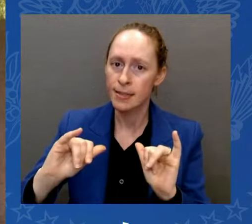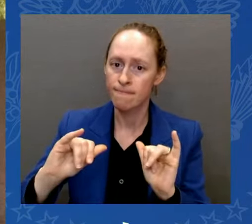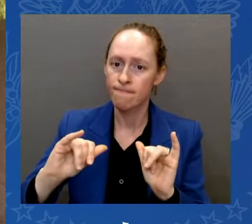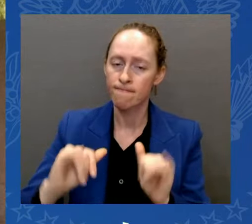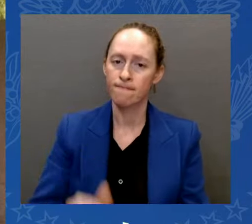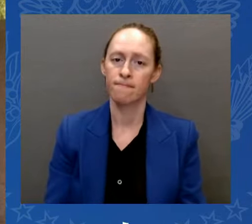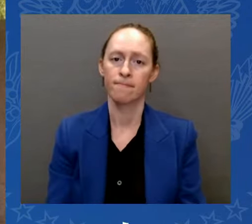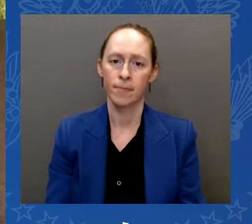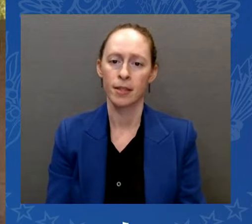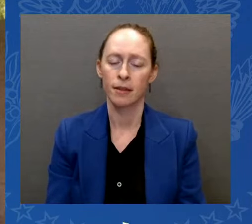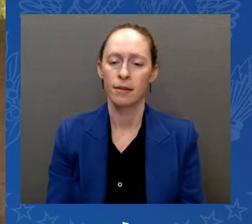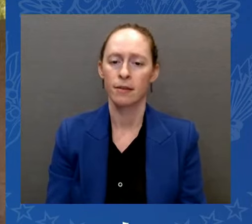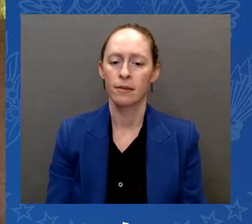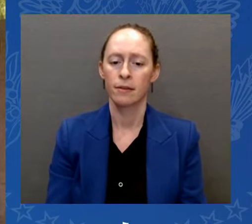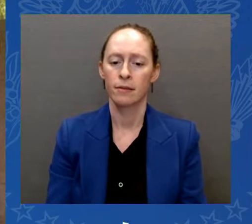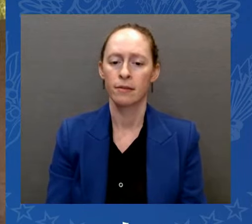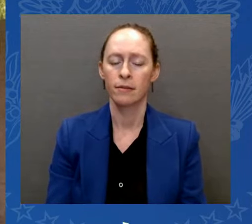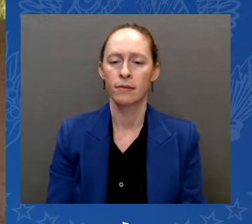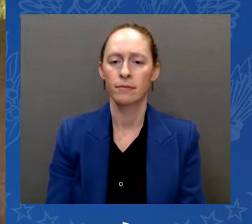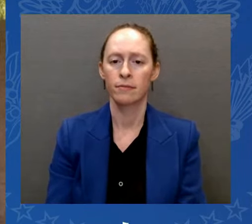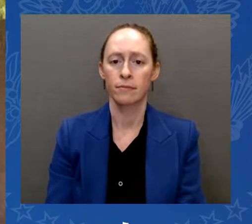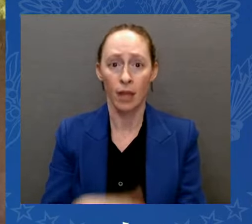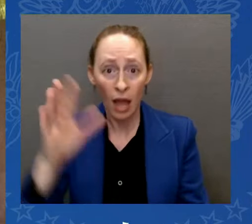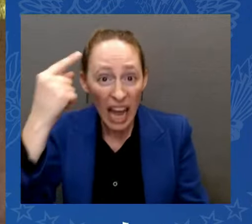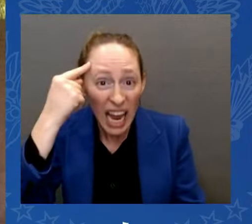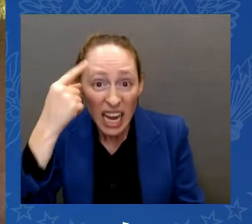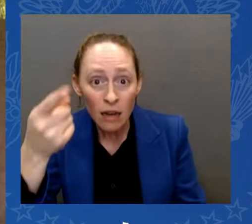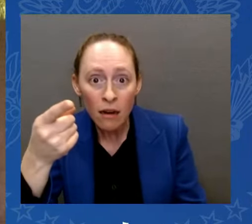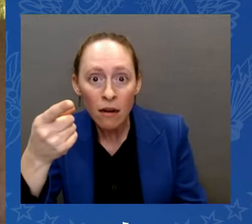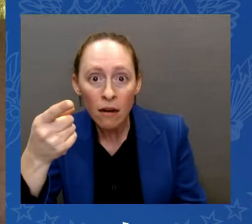that it was fired from Russia. But we'll see. We'll see.